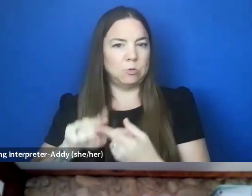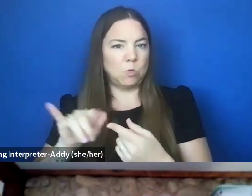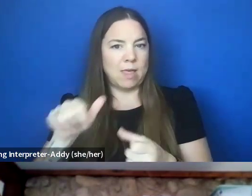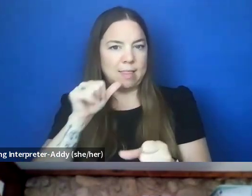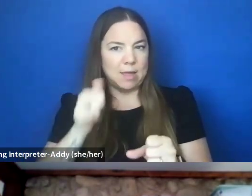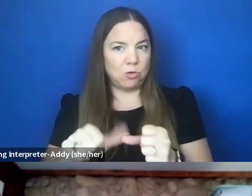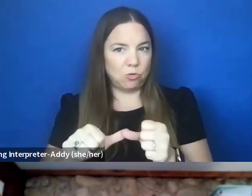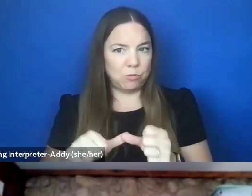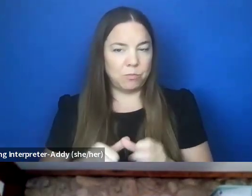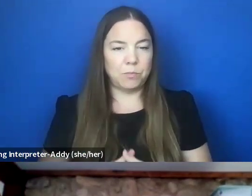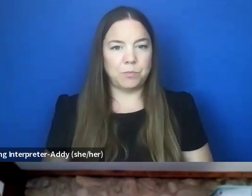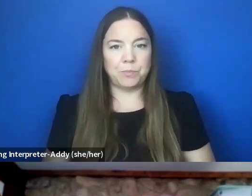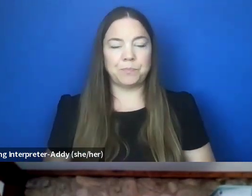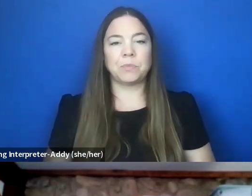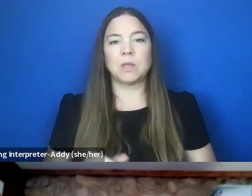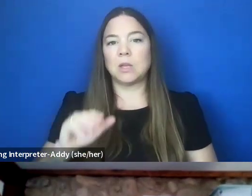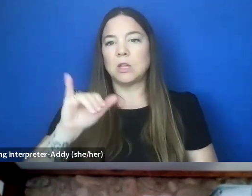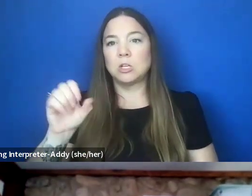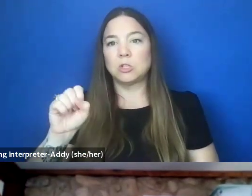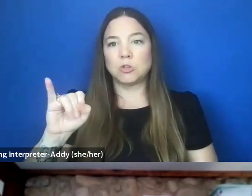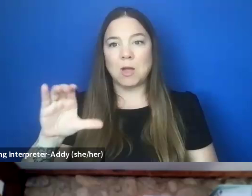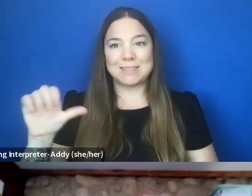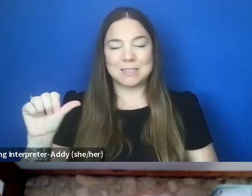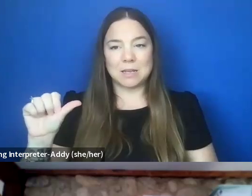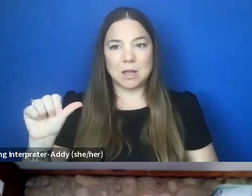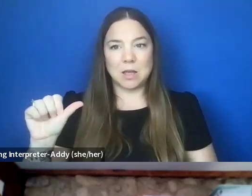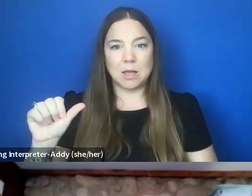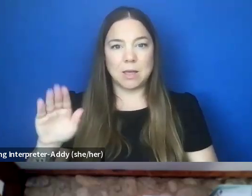Don Dew: And Jessica Bedes. Bedesta from